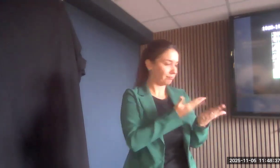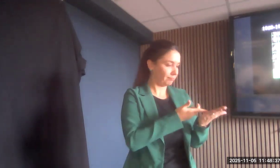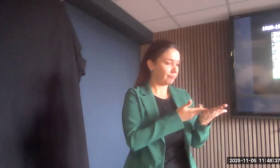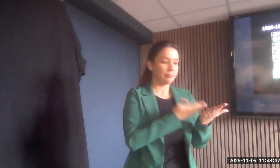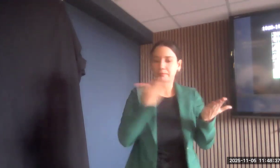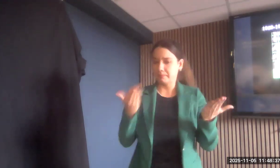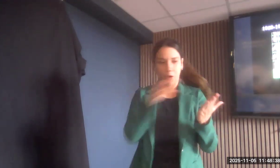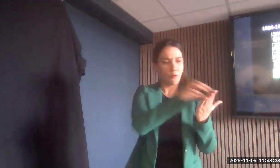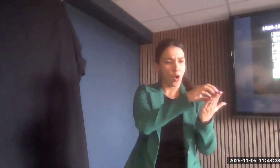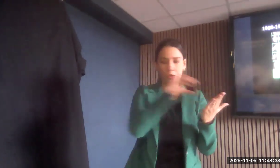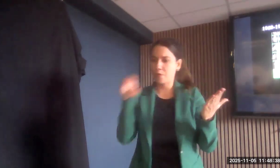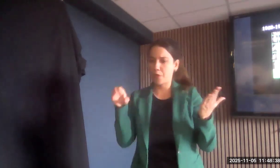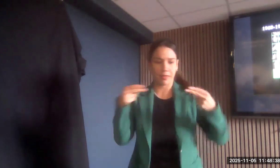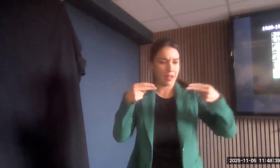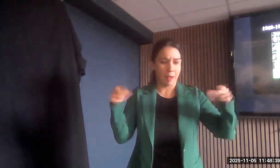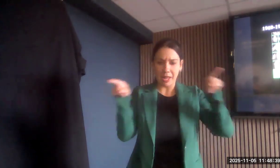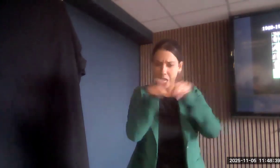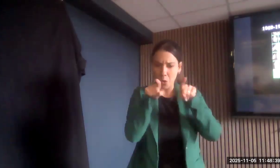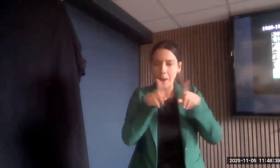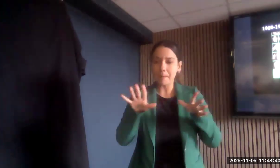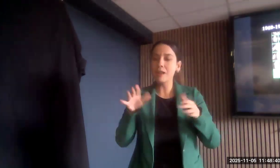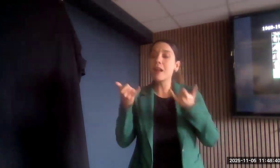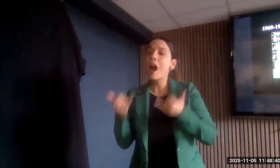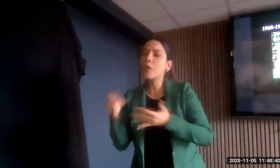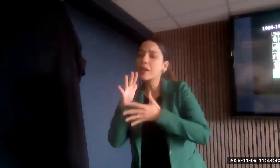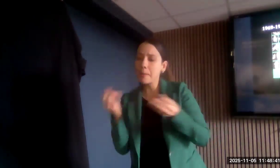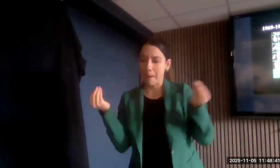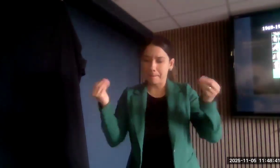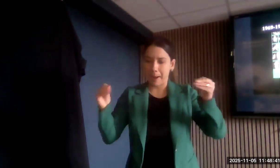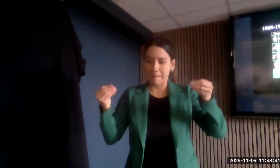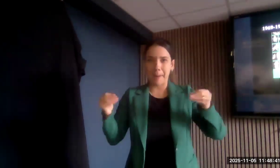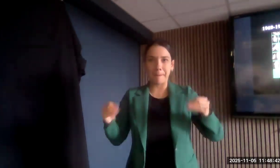And again, these individuals looked to the Oates dictionary and they